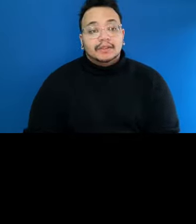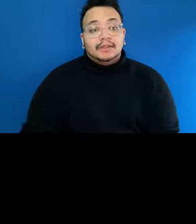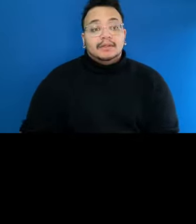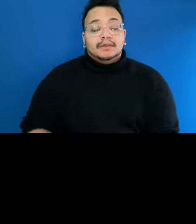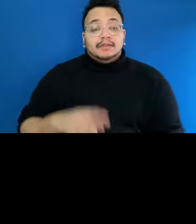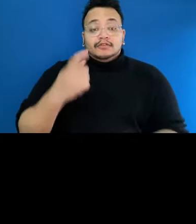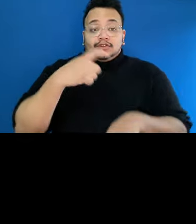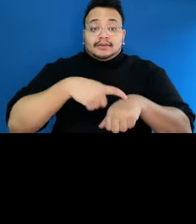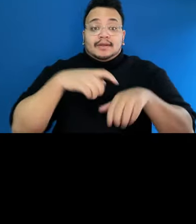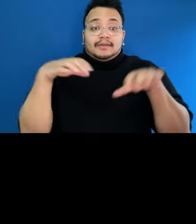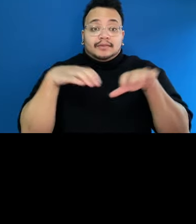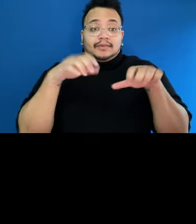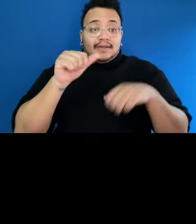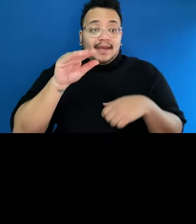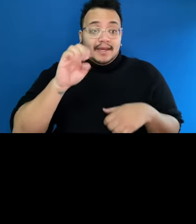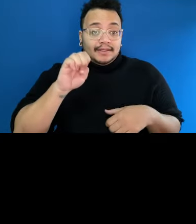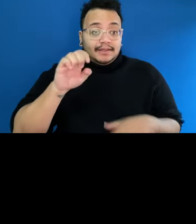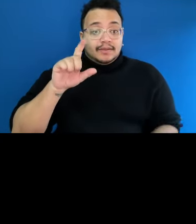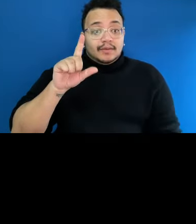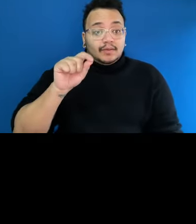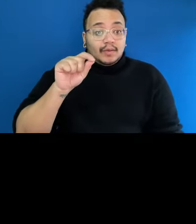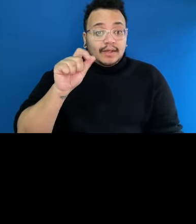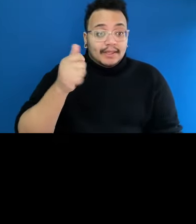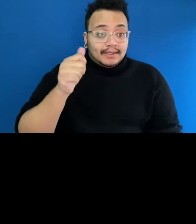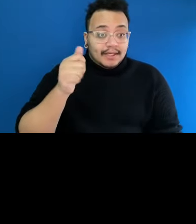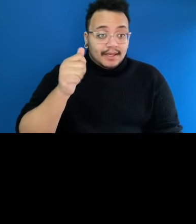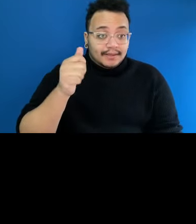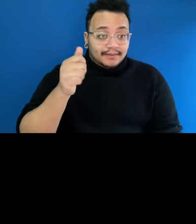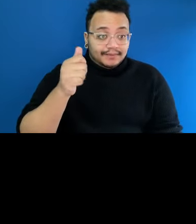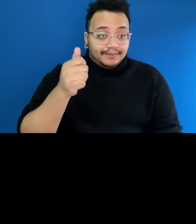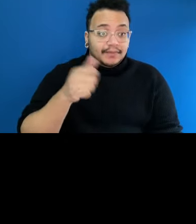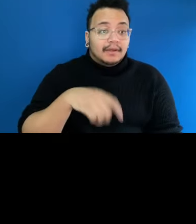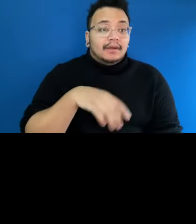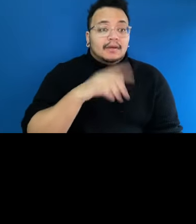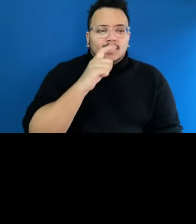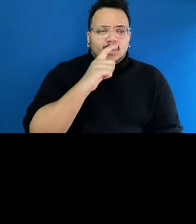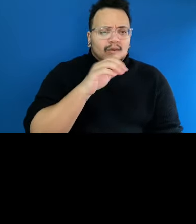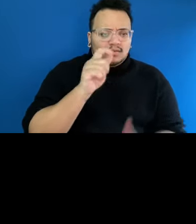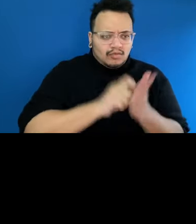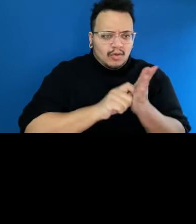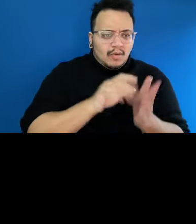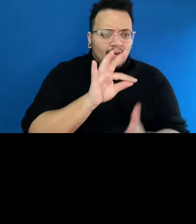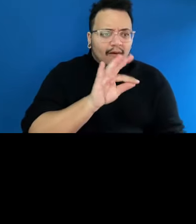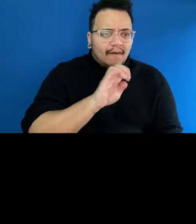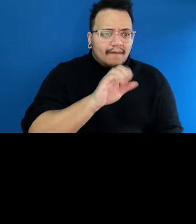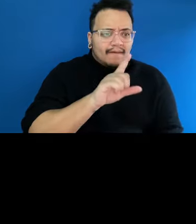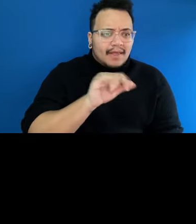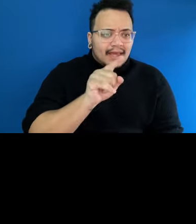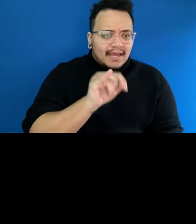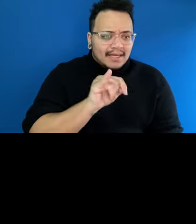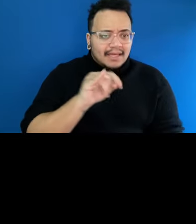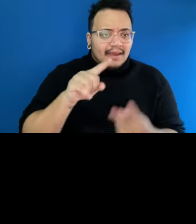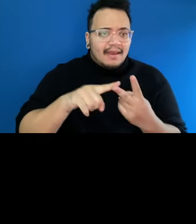Felitti and Anda wrote, "Adverse childhood experiences are the main determinant